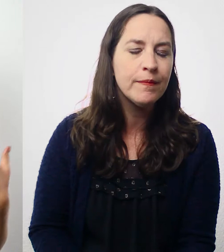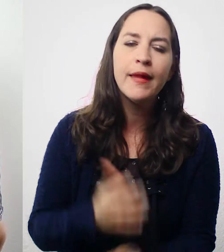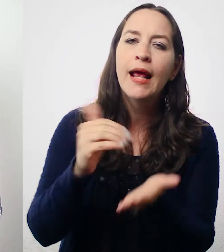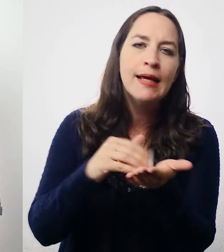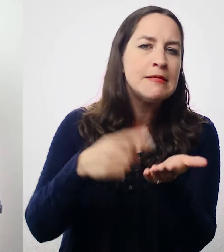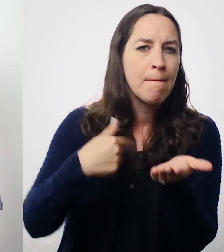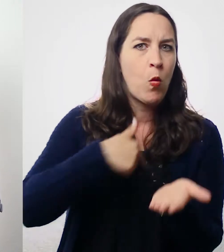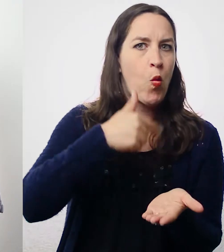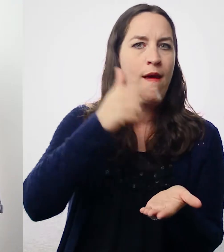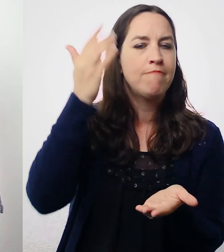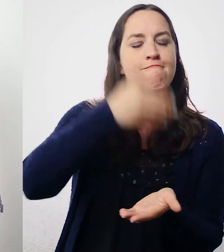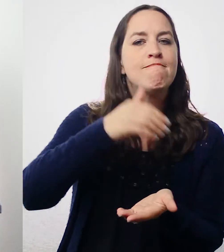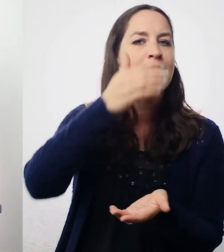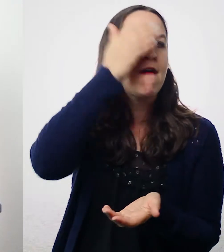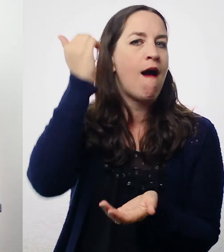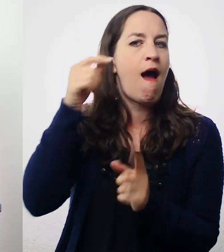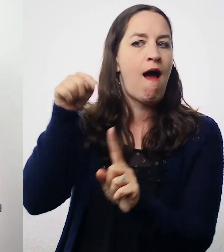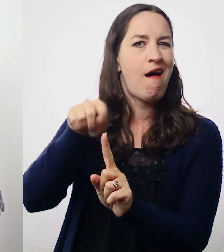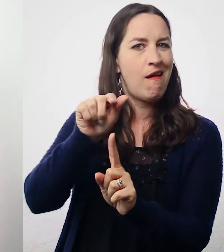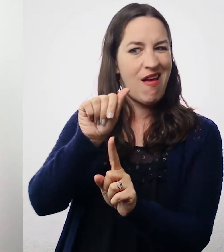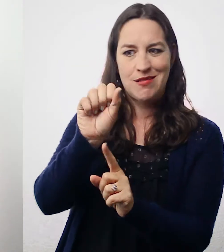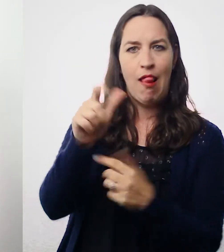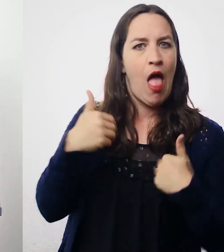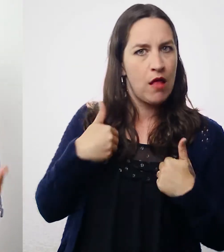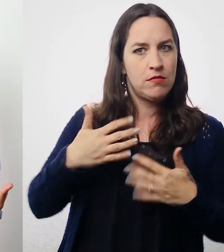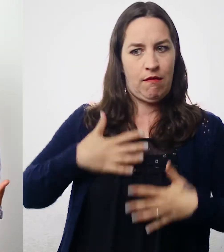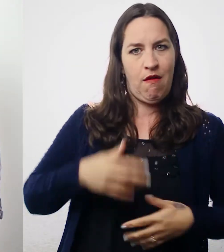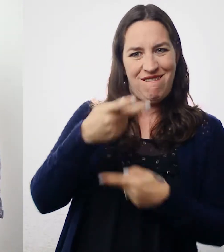the physicality of the language too often. And I think it's important to really think about that.